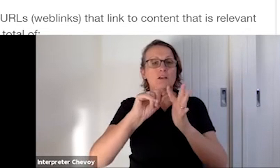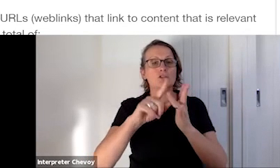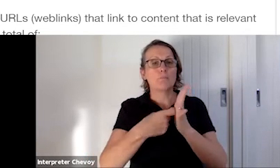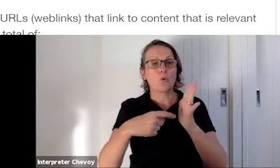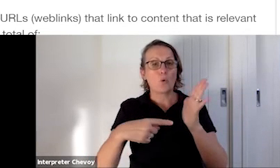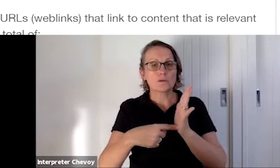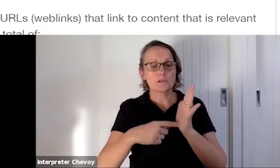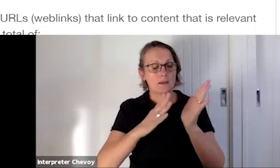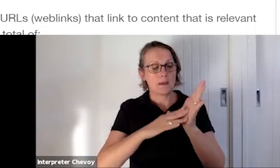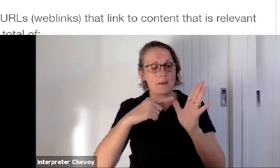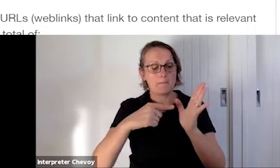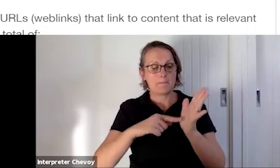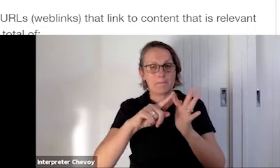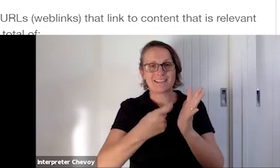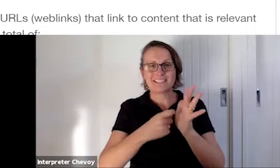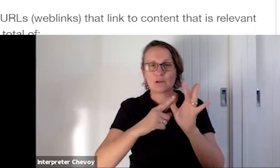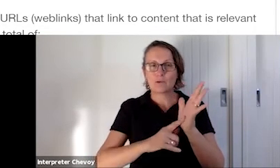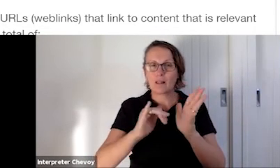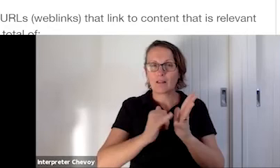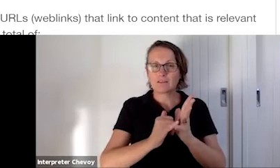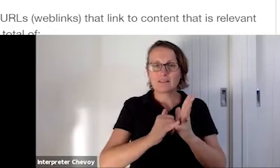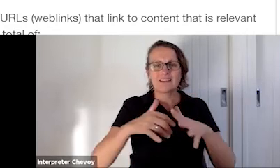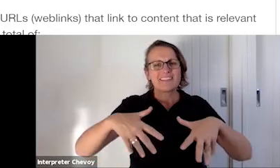This is where you can include anything that is going to bolster your application.